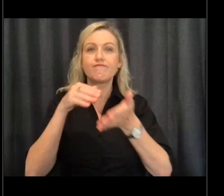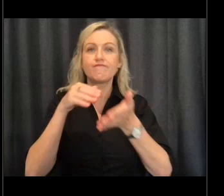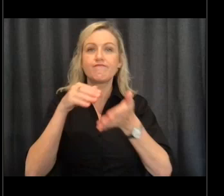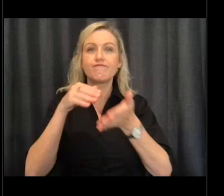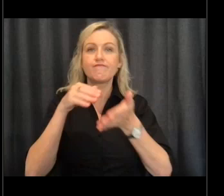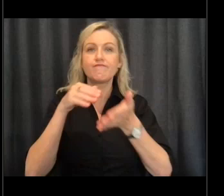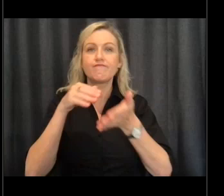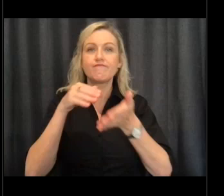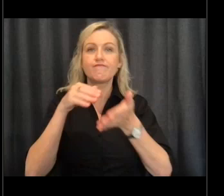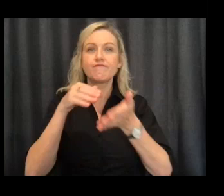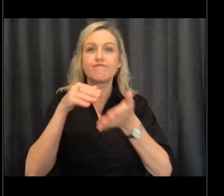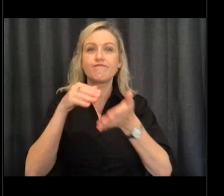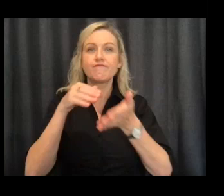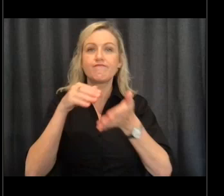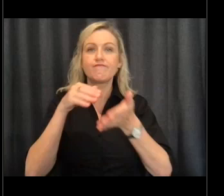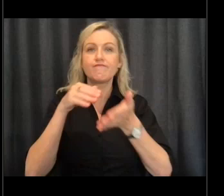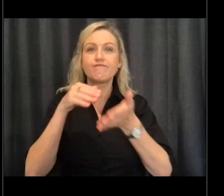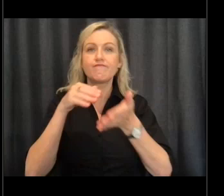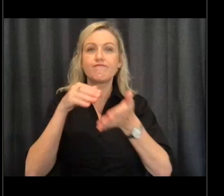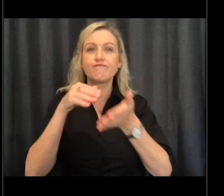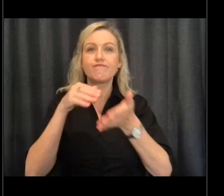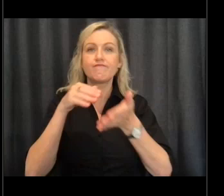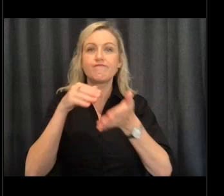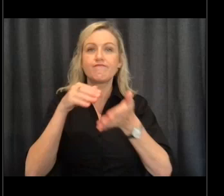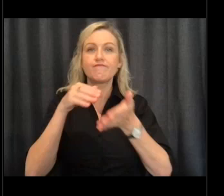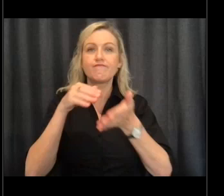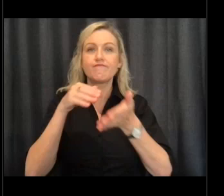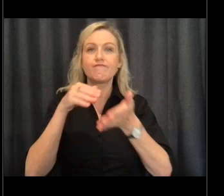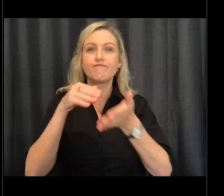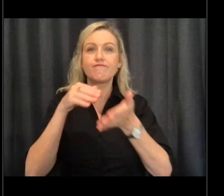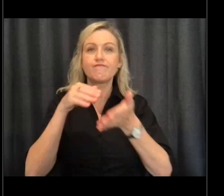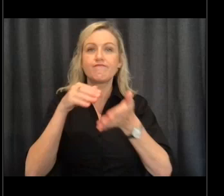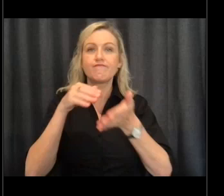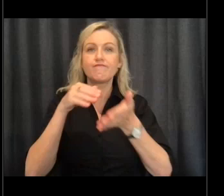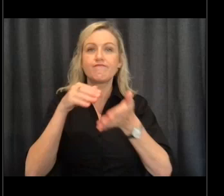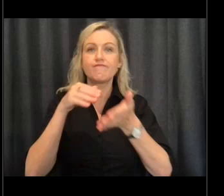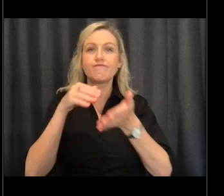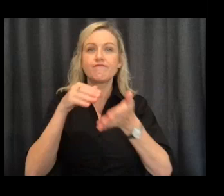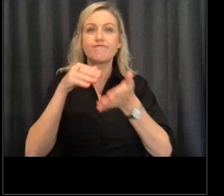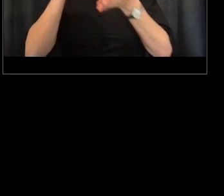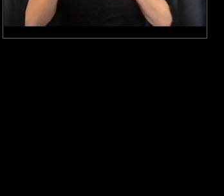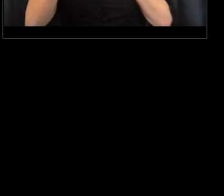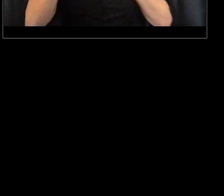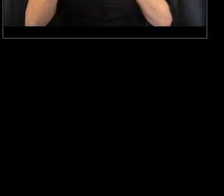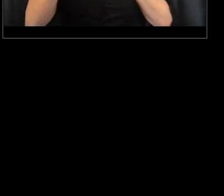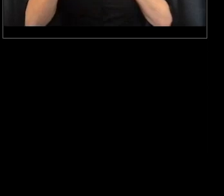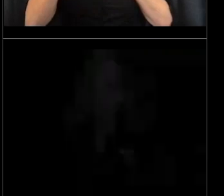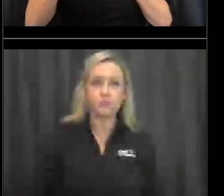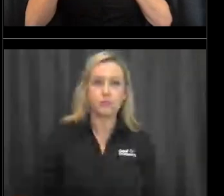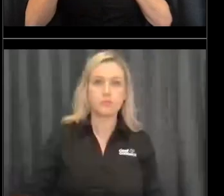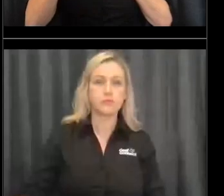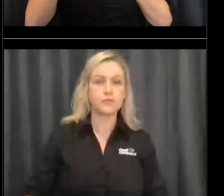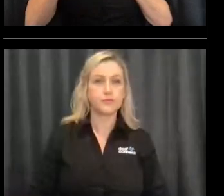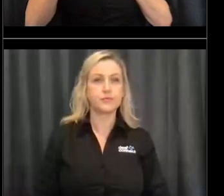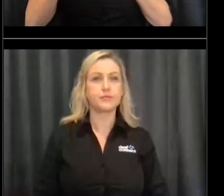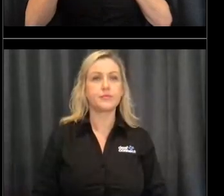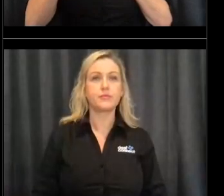You can access that through the webinar page on Legal Aid Queensland's website.